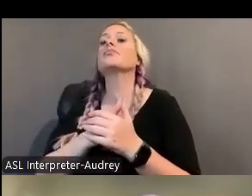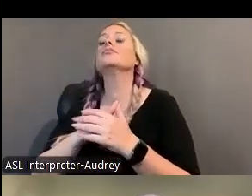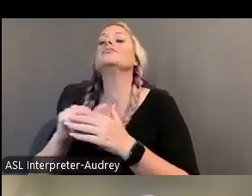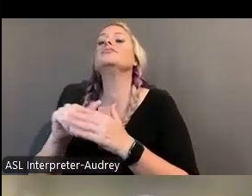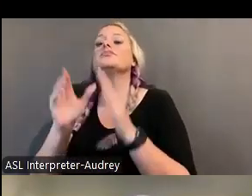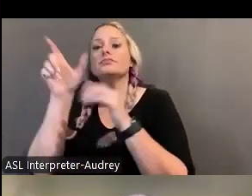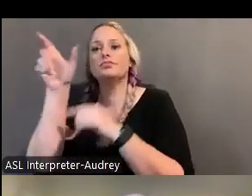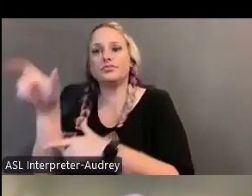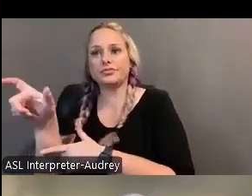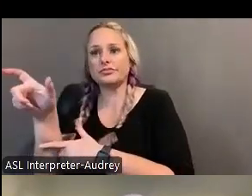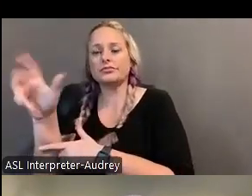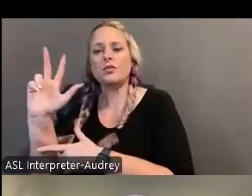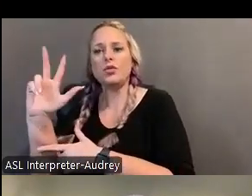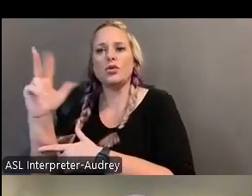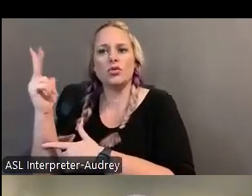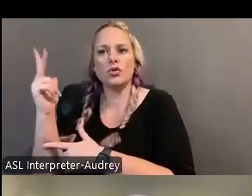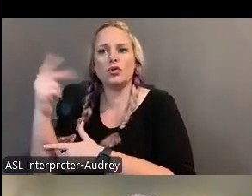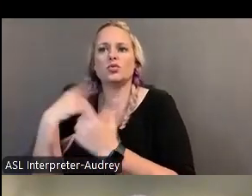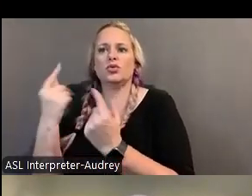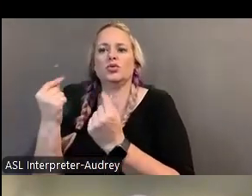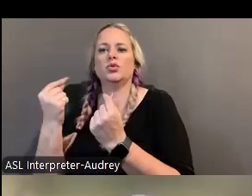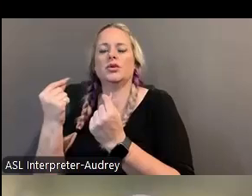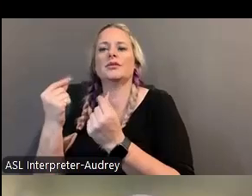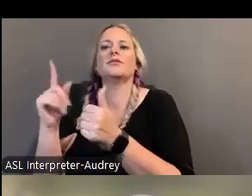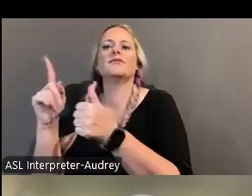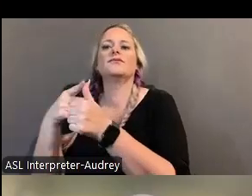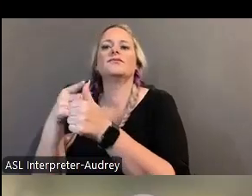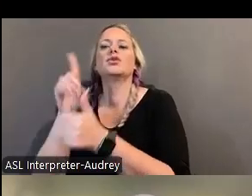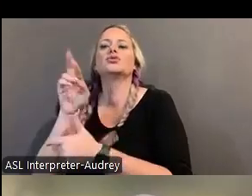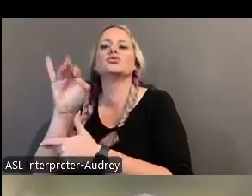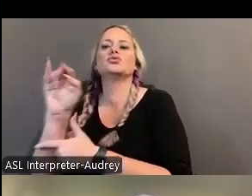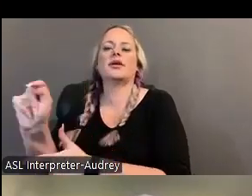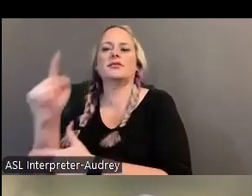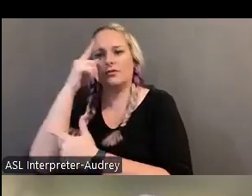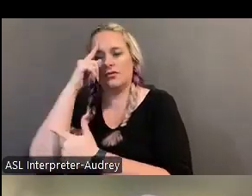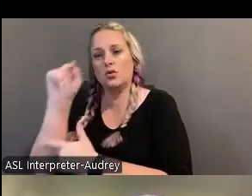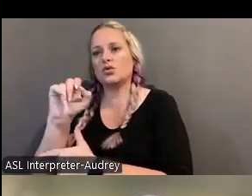draft of the toolkit. So we created the toolkit landing page on our Ottawa Center for Health